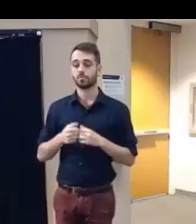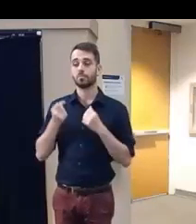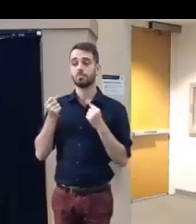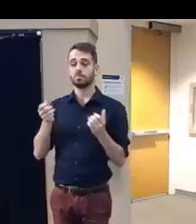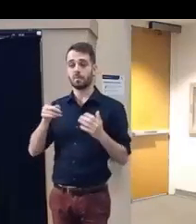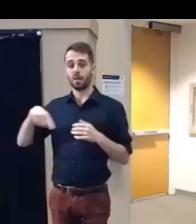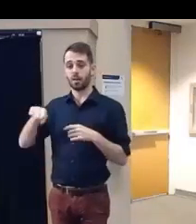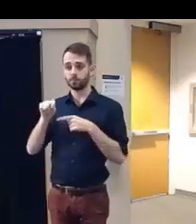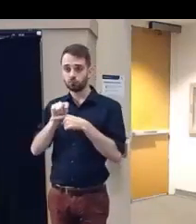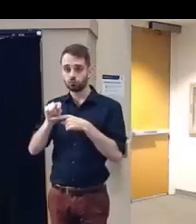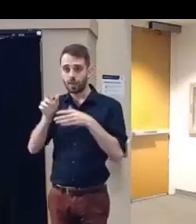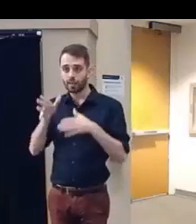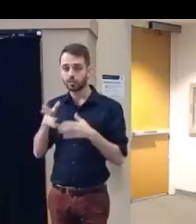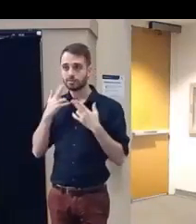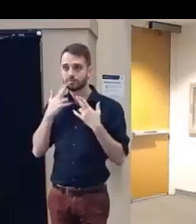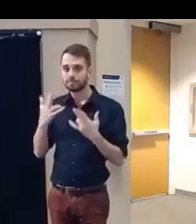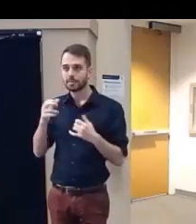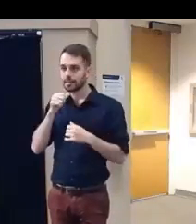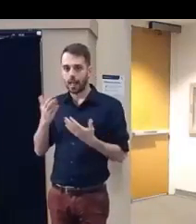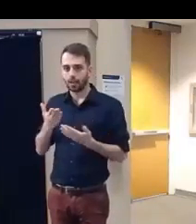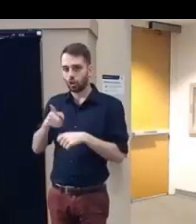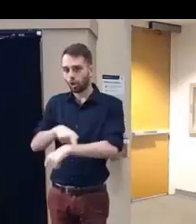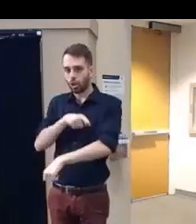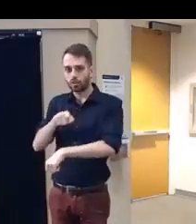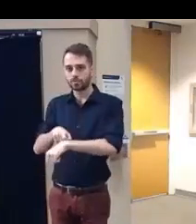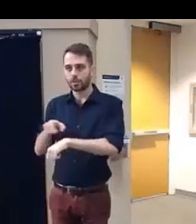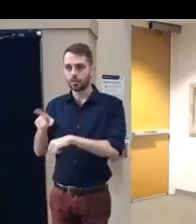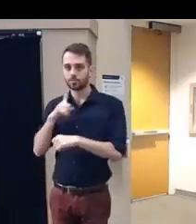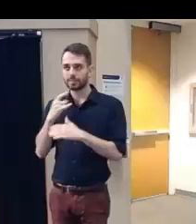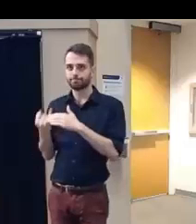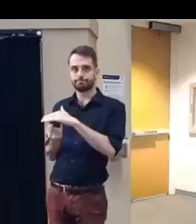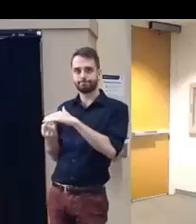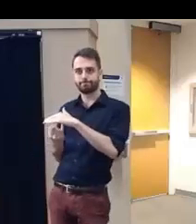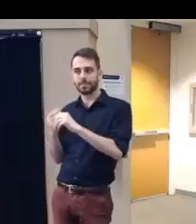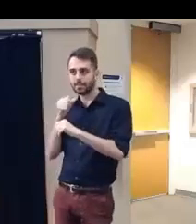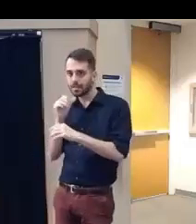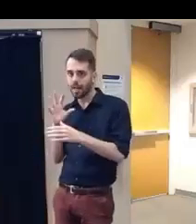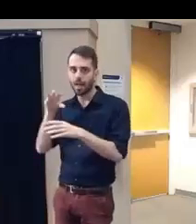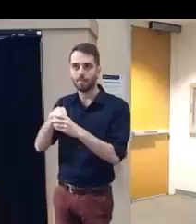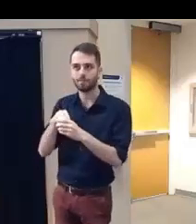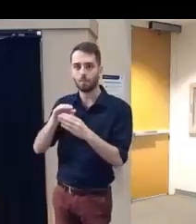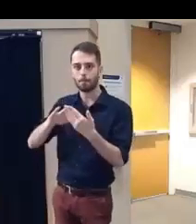of time aren't from the community connect with the Greater Community so I think that's the